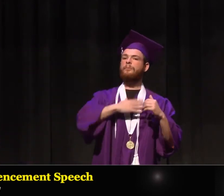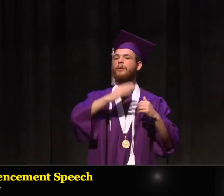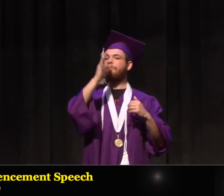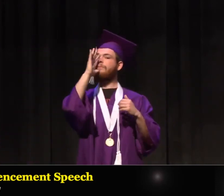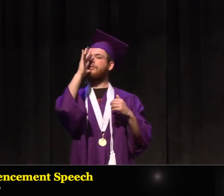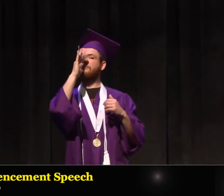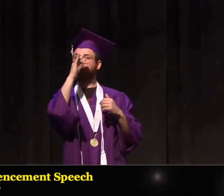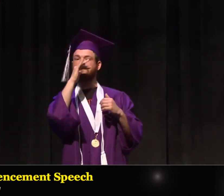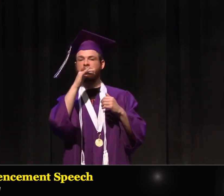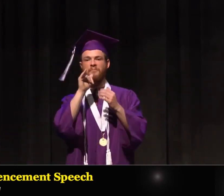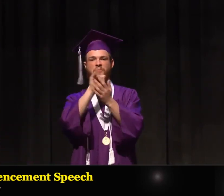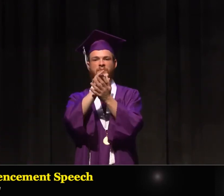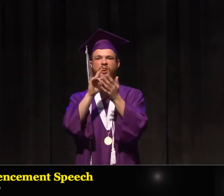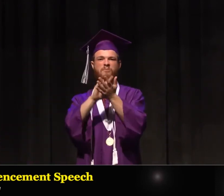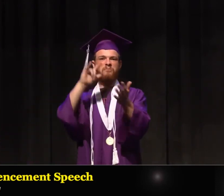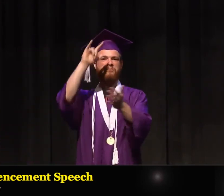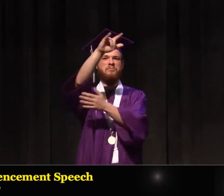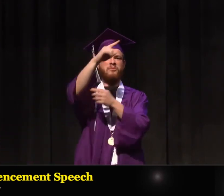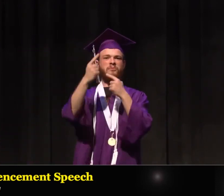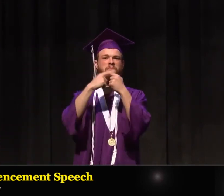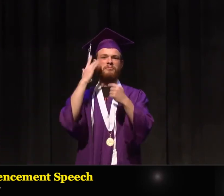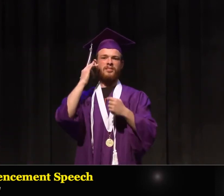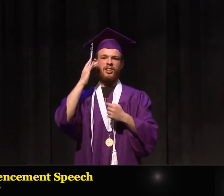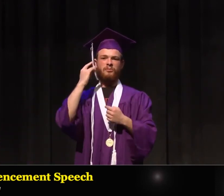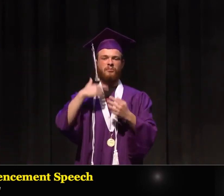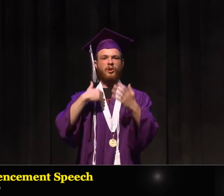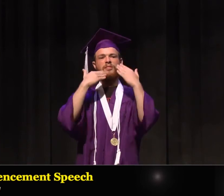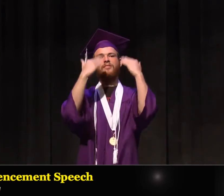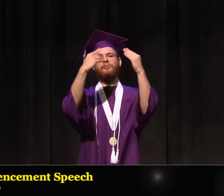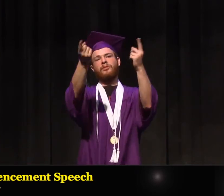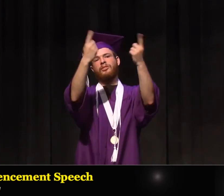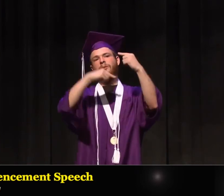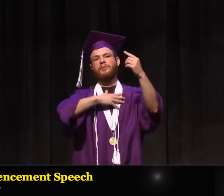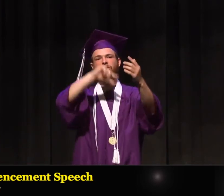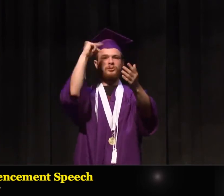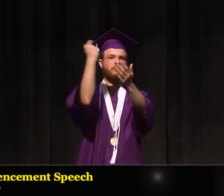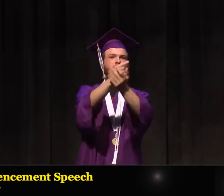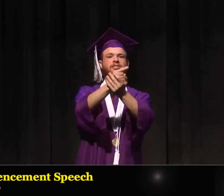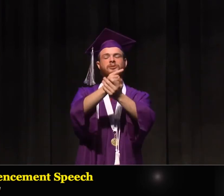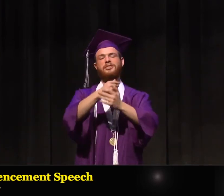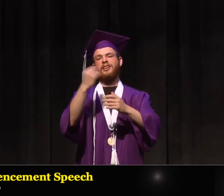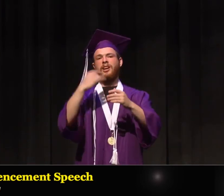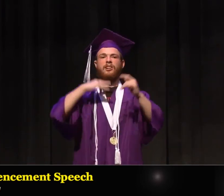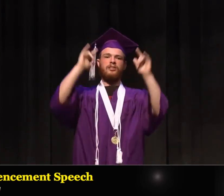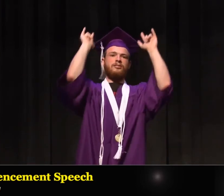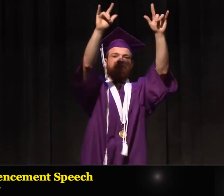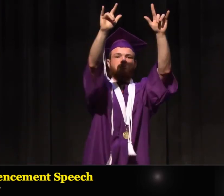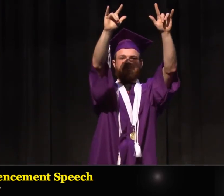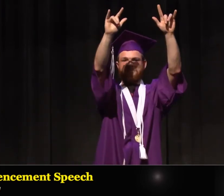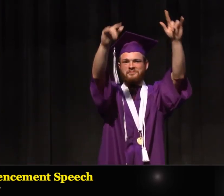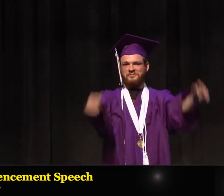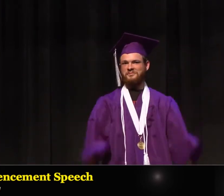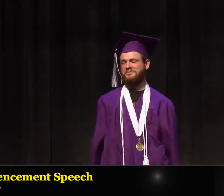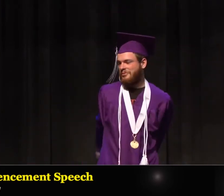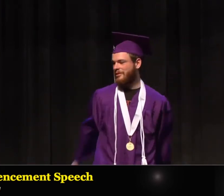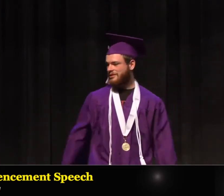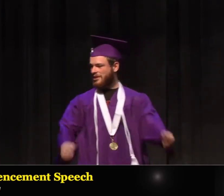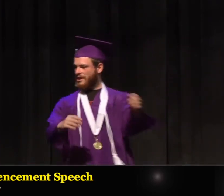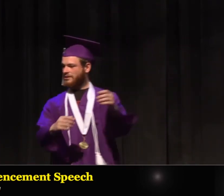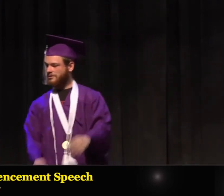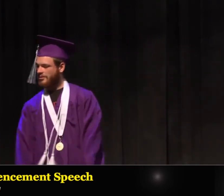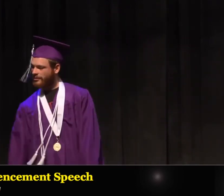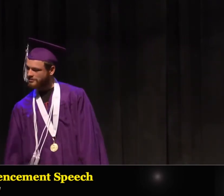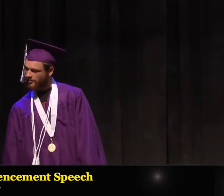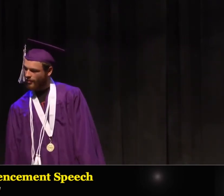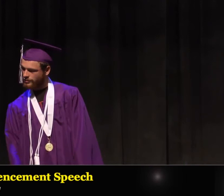I want to be saying a thank you to my mother who flew from California to be here for my graduation and I love you.